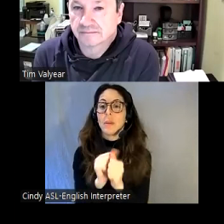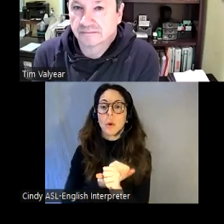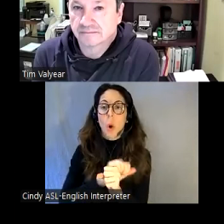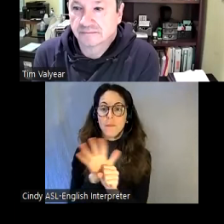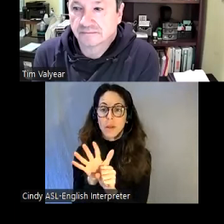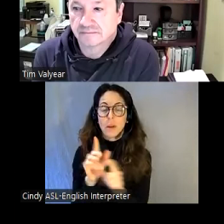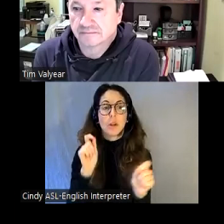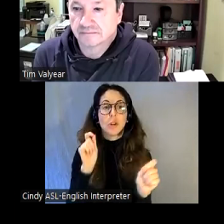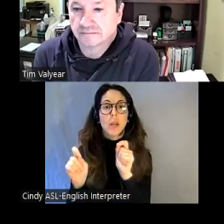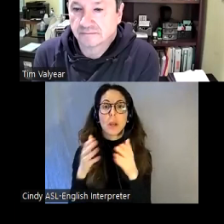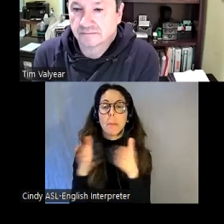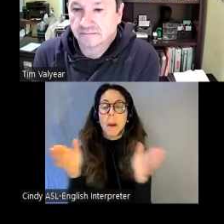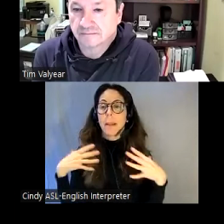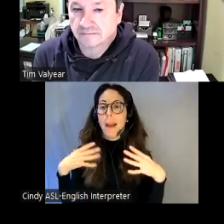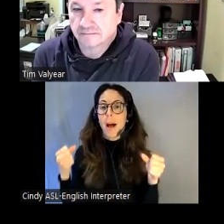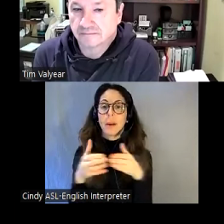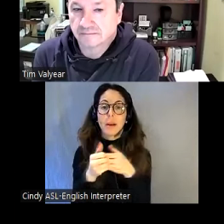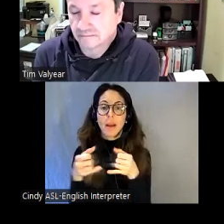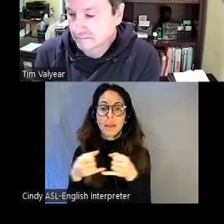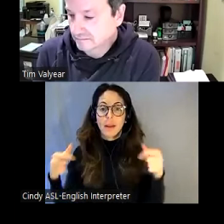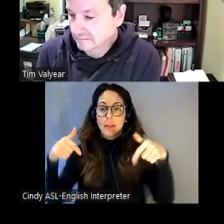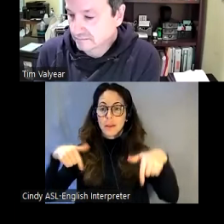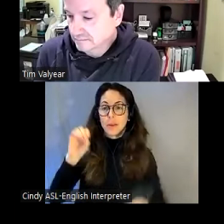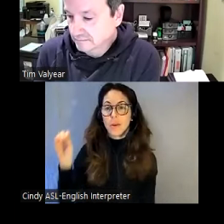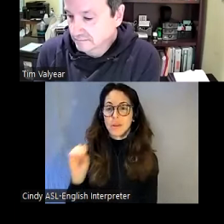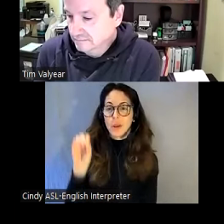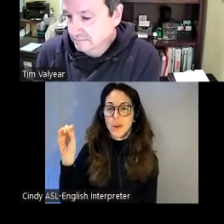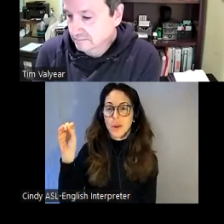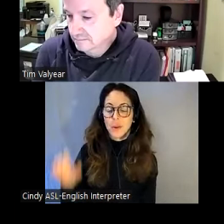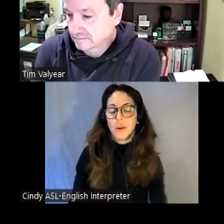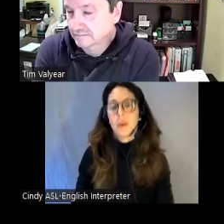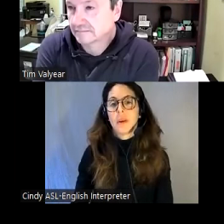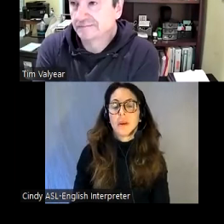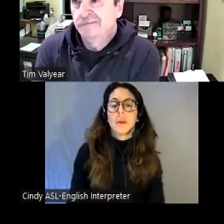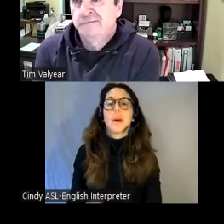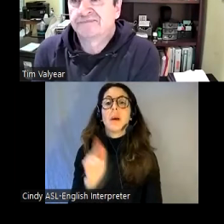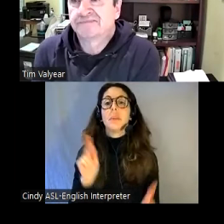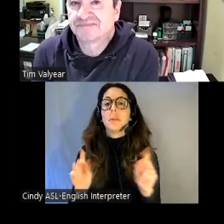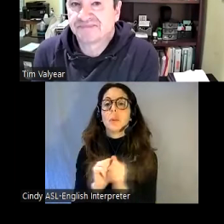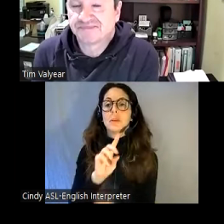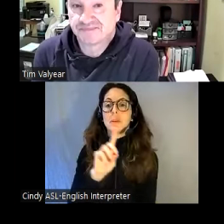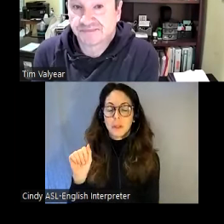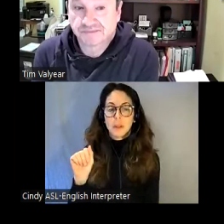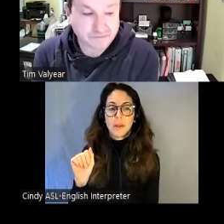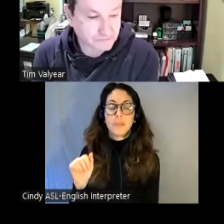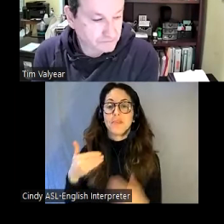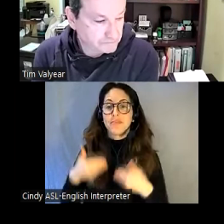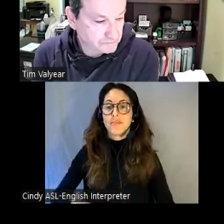want to start off by welcoming everyone to Staying